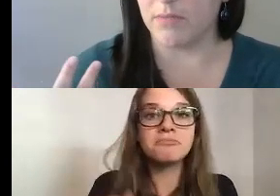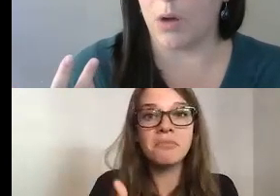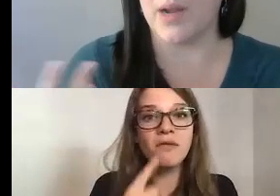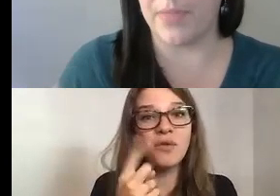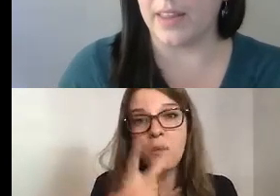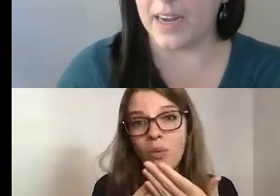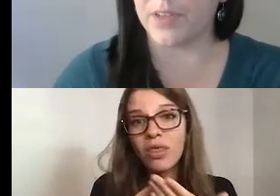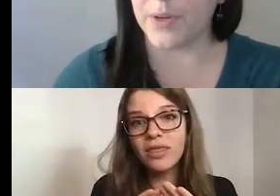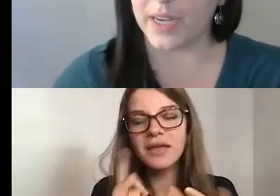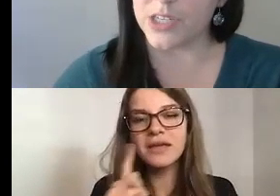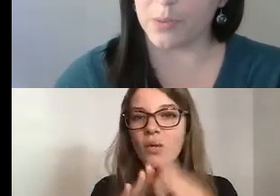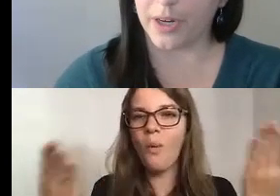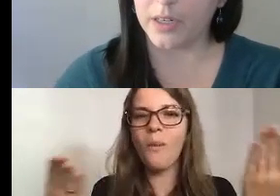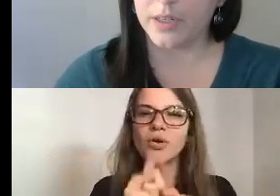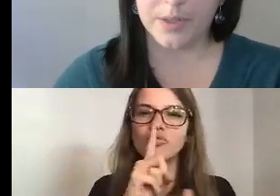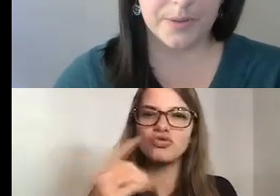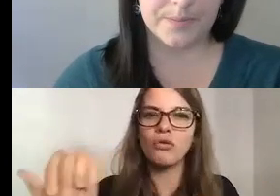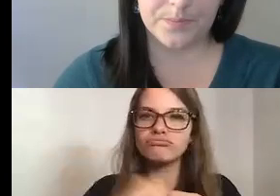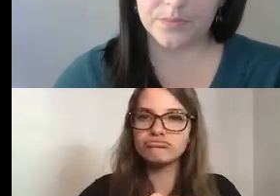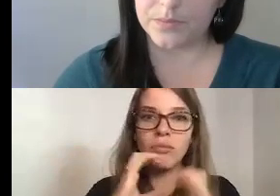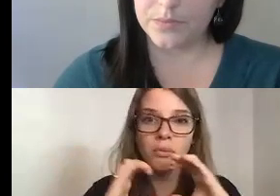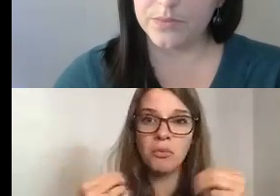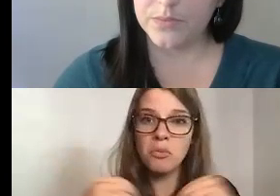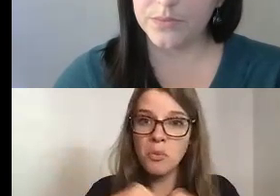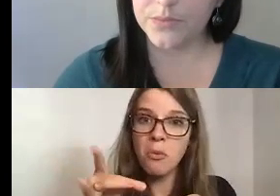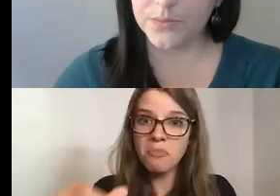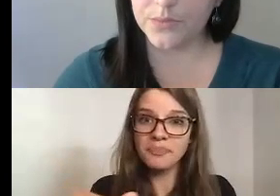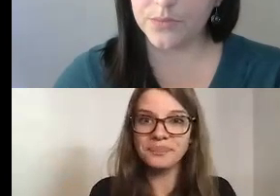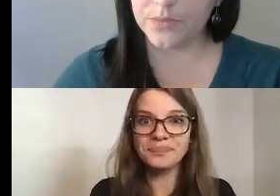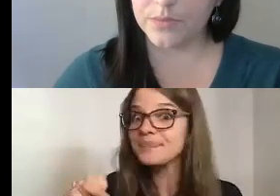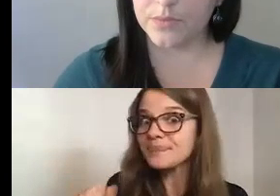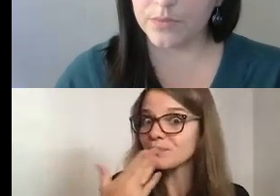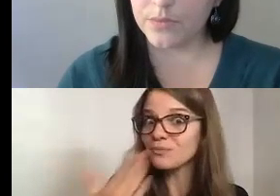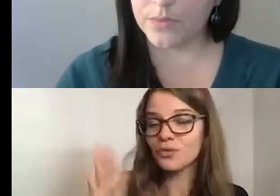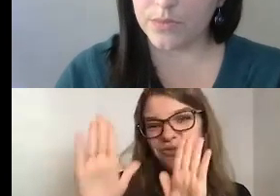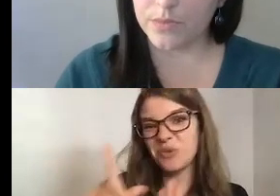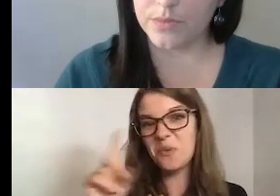open up that line of communication more. Ally: yeah that's a really great great question I think